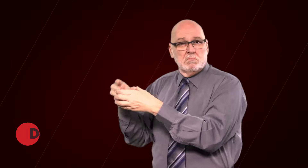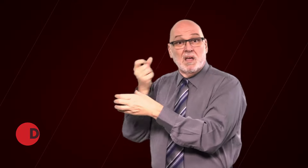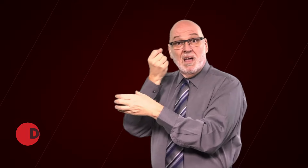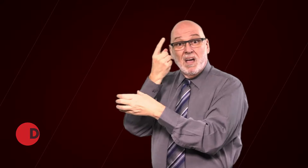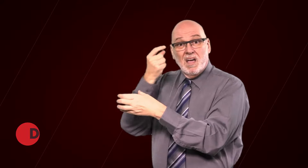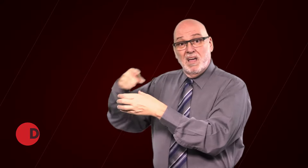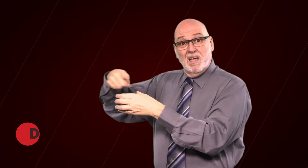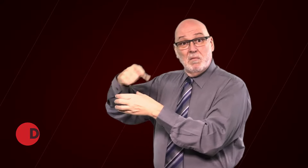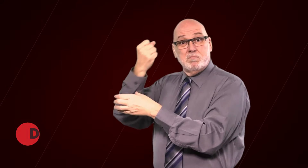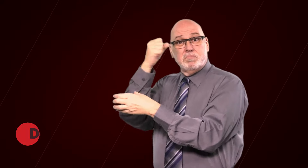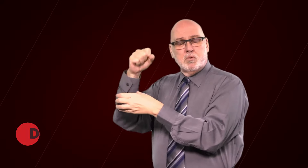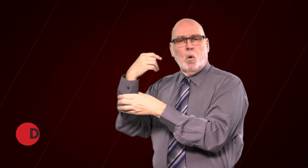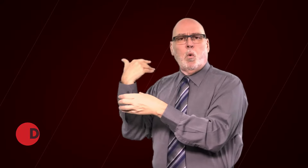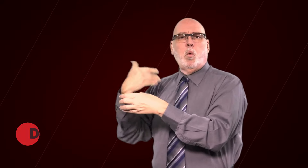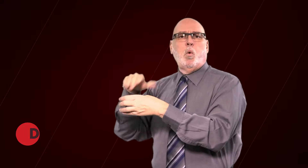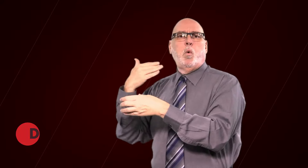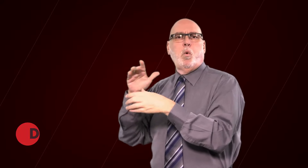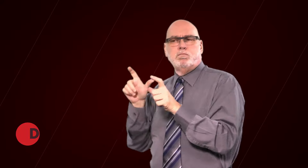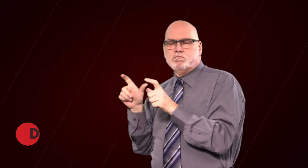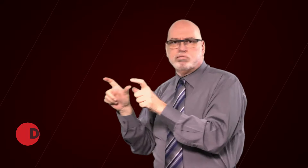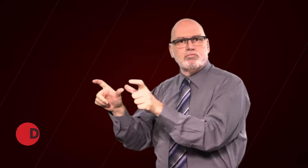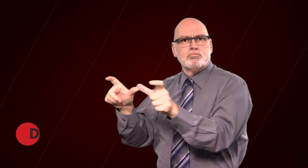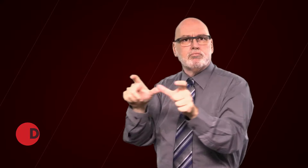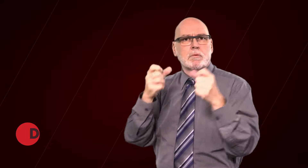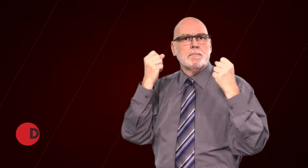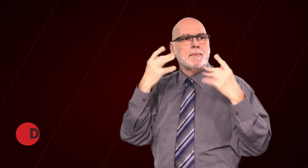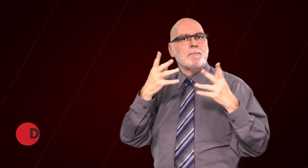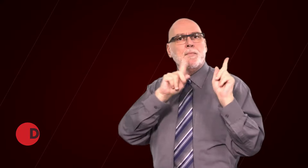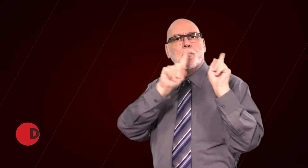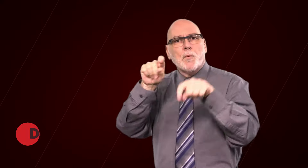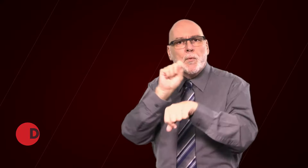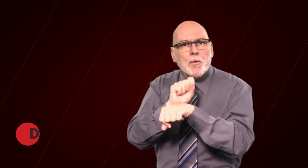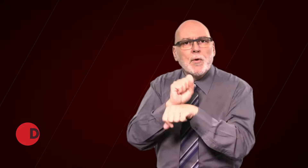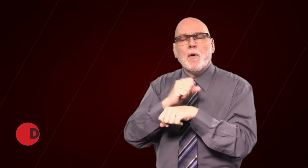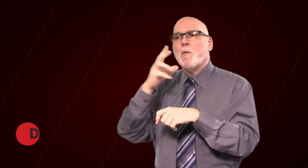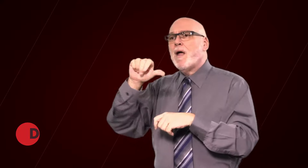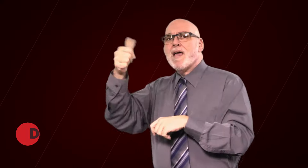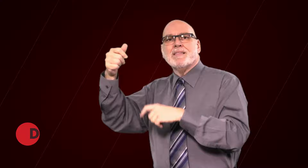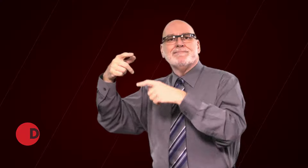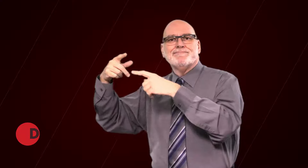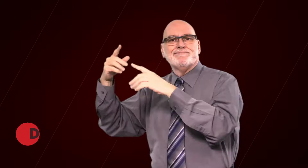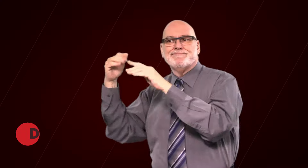all truck drivers but their protests are disrupting daily